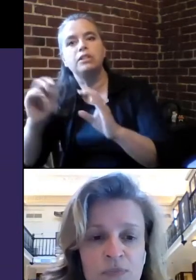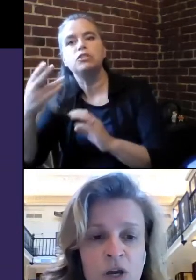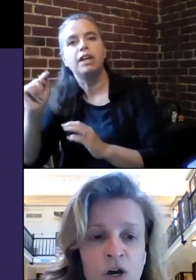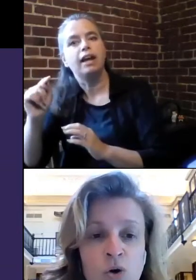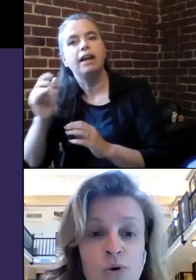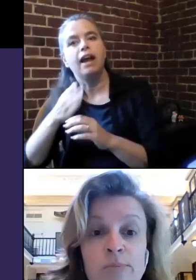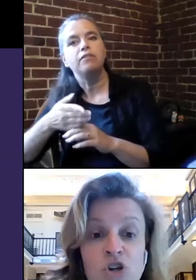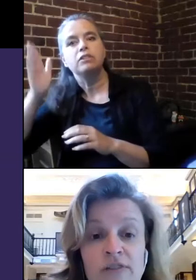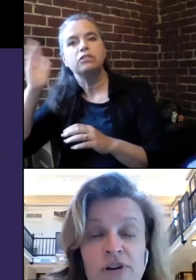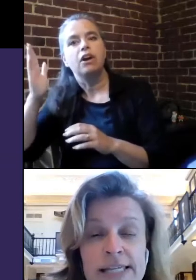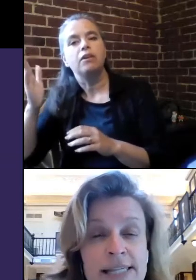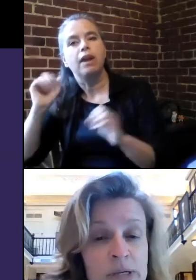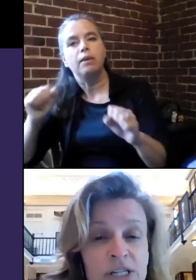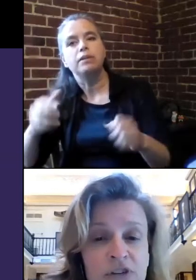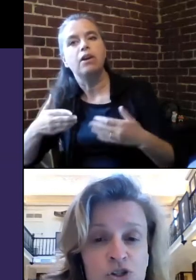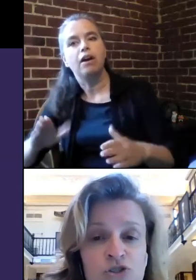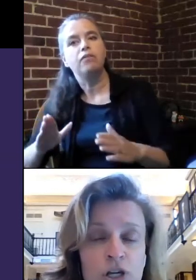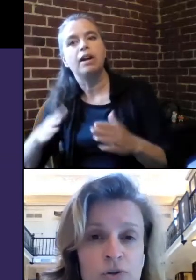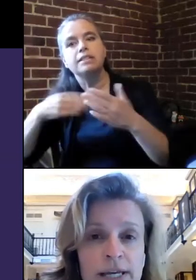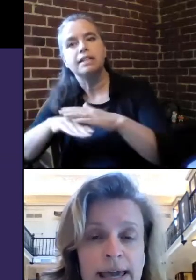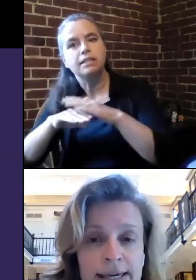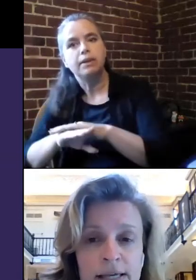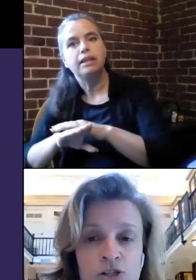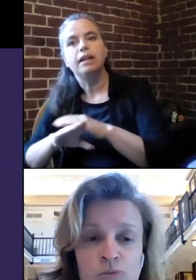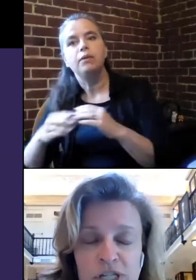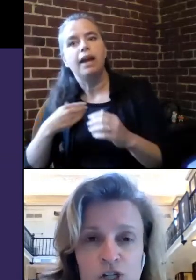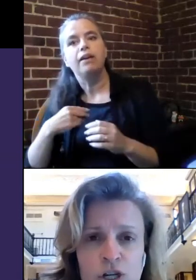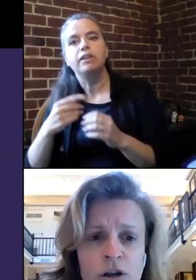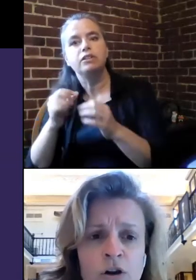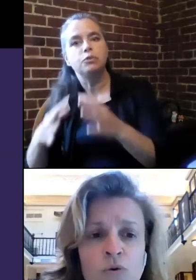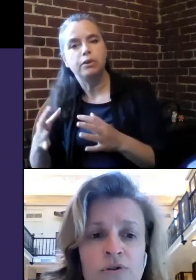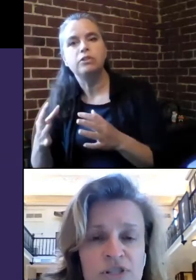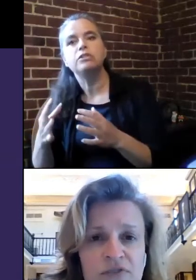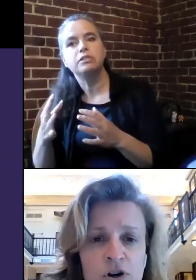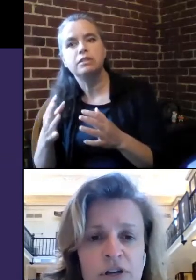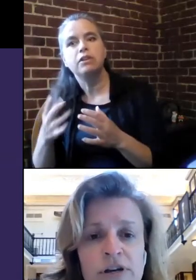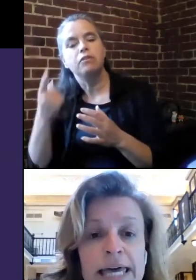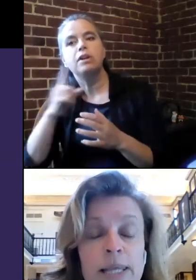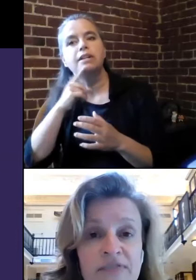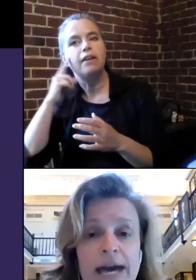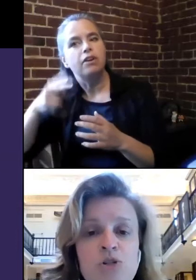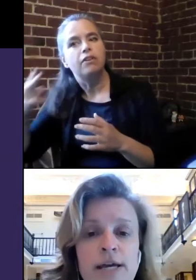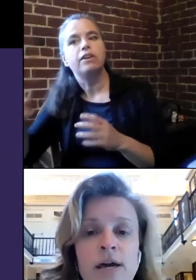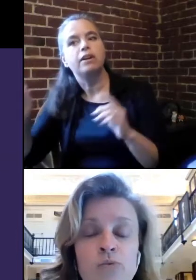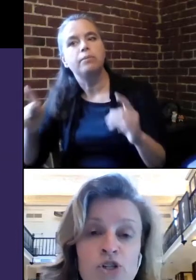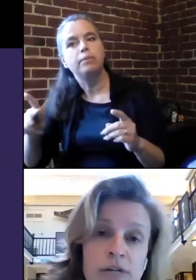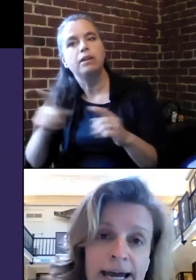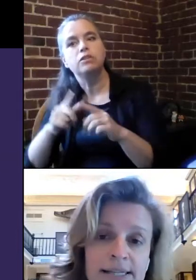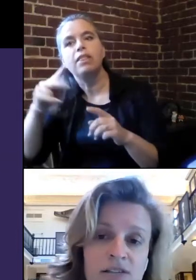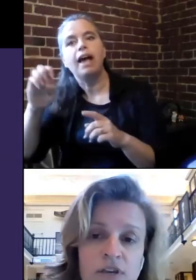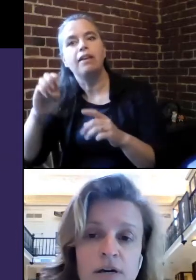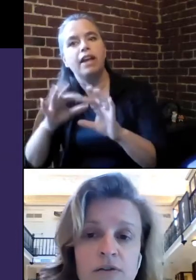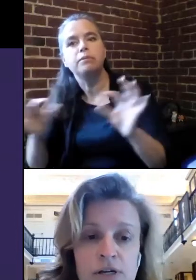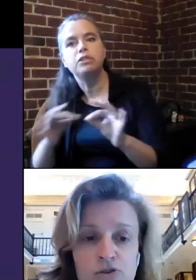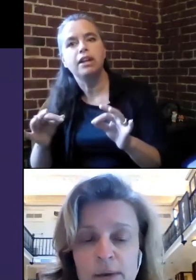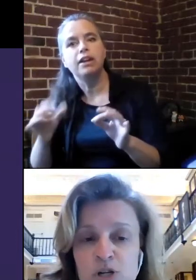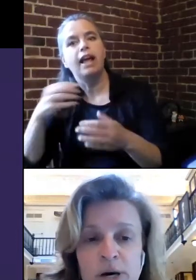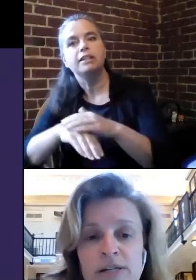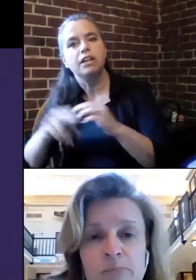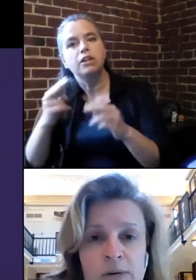We are able to offer accessibility features, including ASL interpretation for the Deaf and hard-of-hearing, and live captioning which you can access via the CC button at the bottom of your screen.